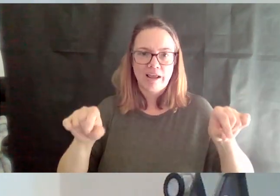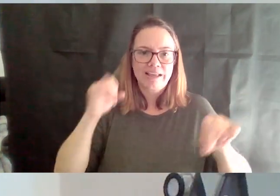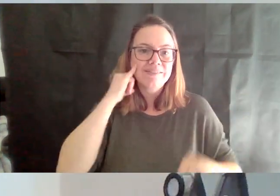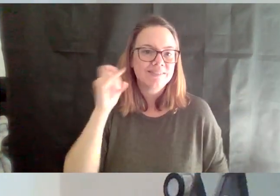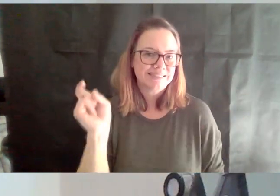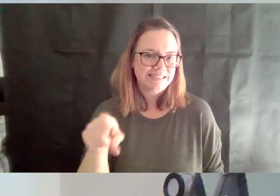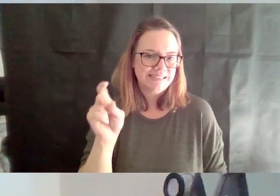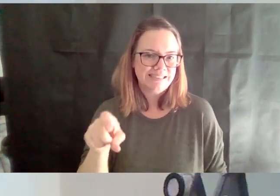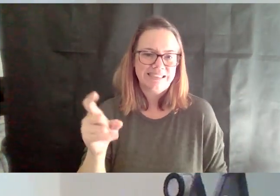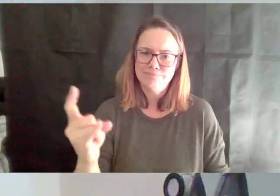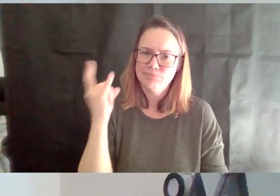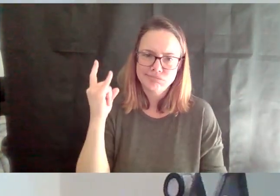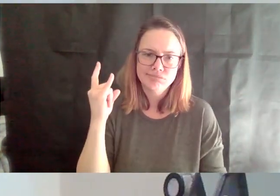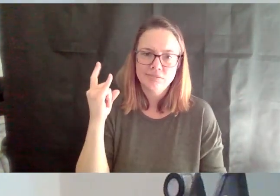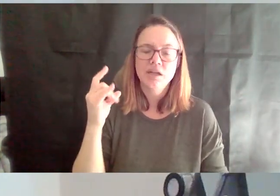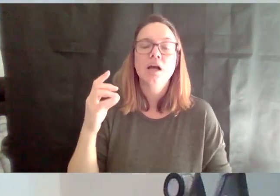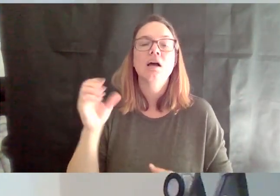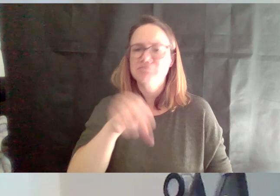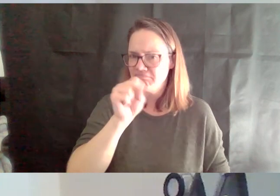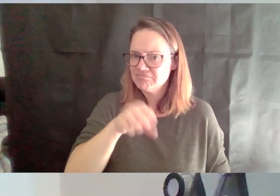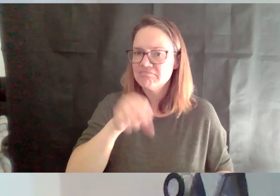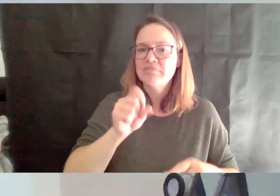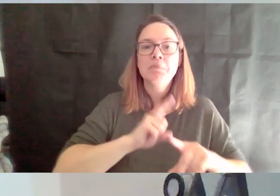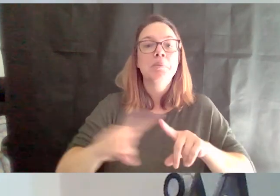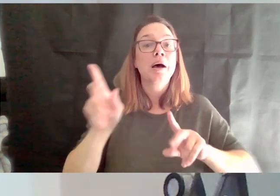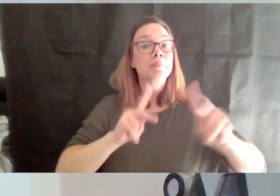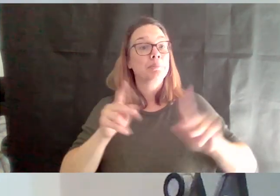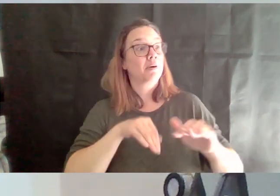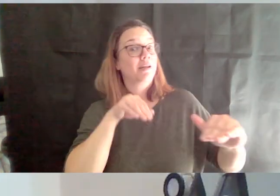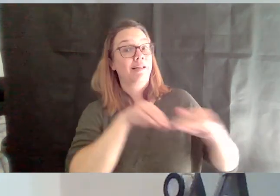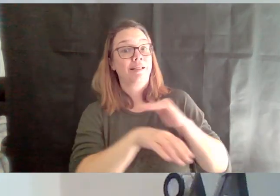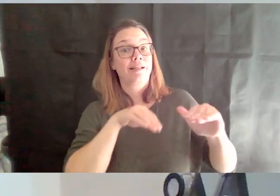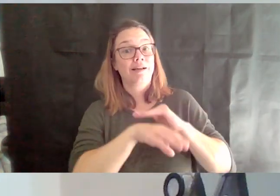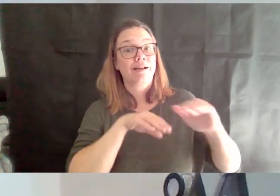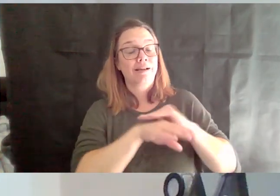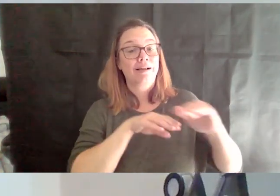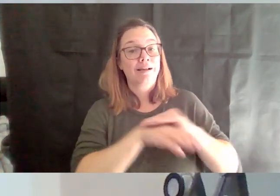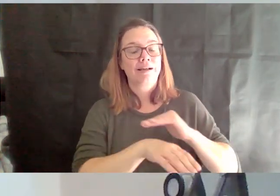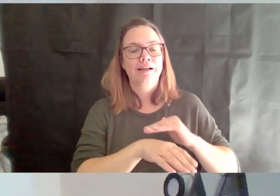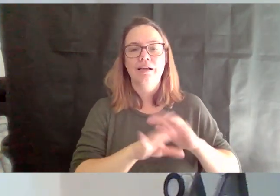absolutely. But as far as people coming in and having to go out during COVID, no.